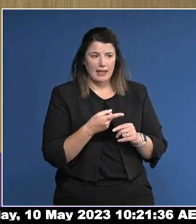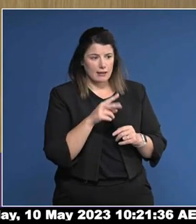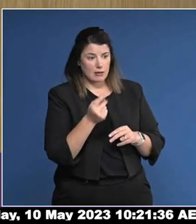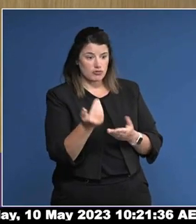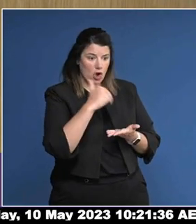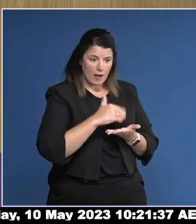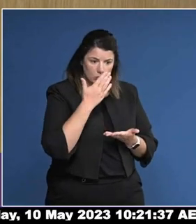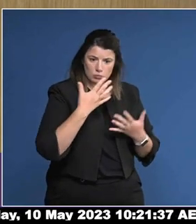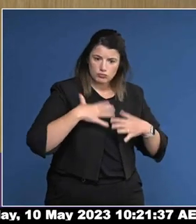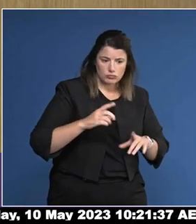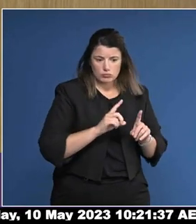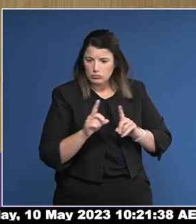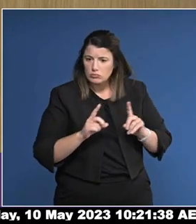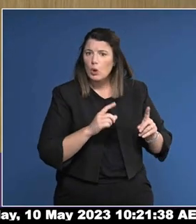So, we have strong partnerships with education.